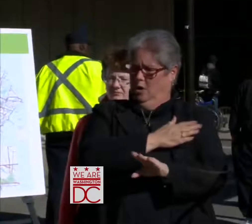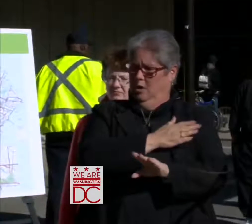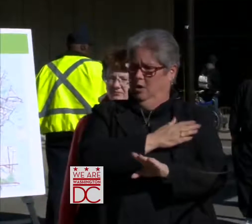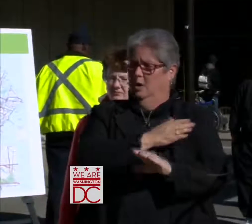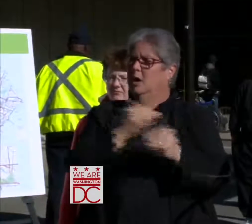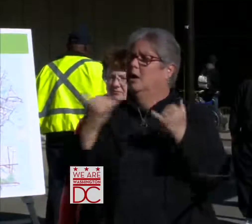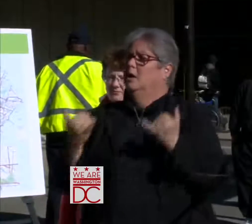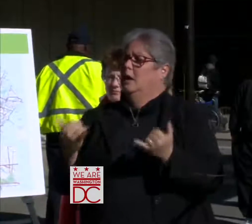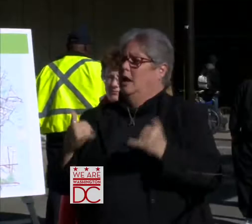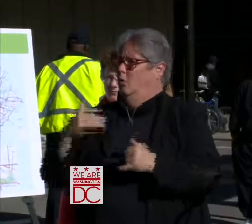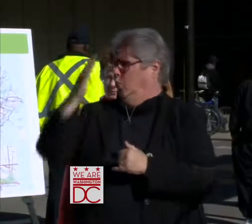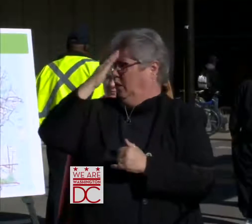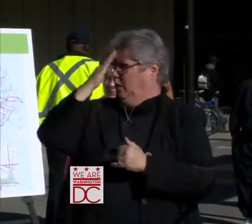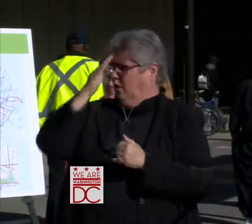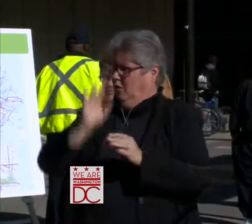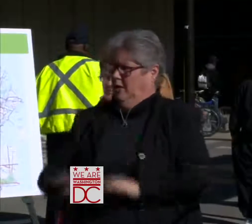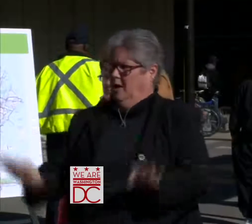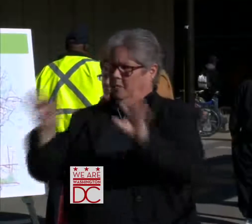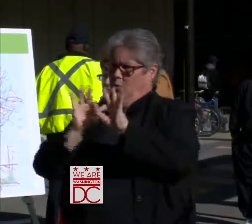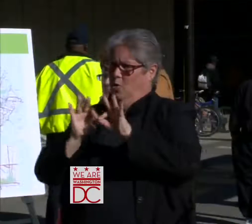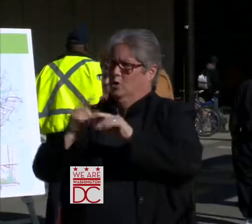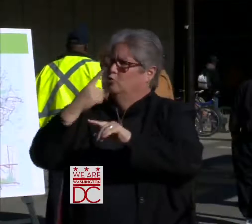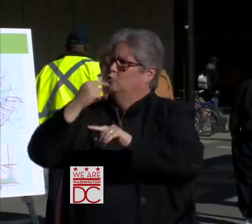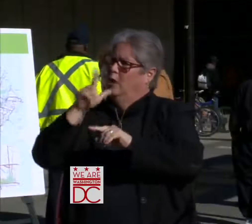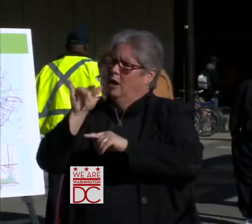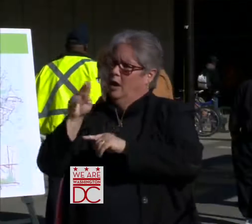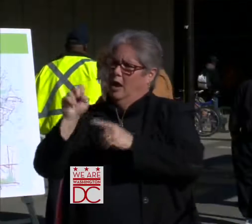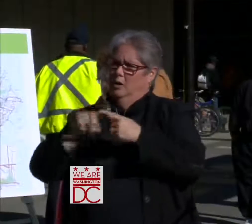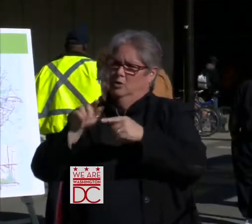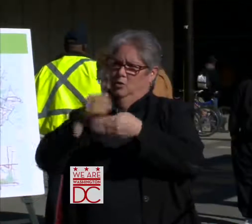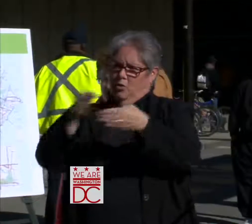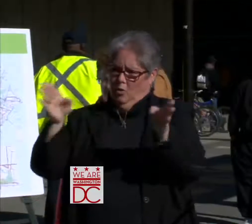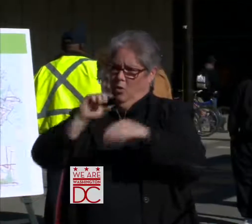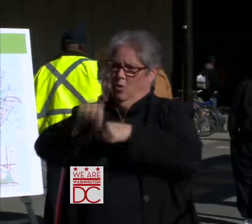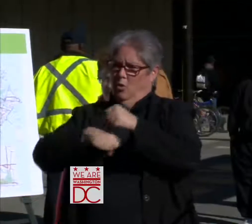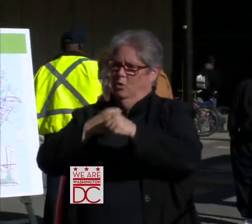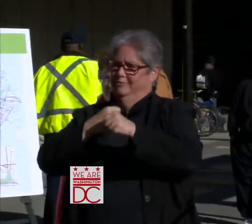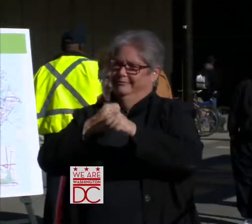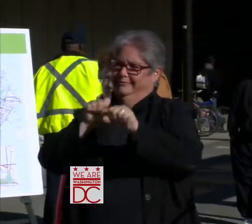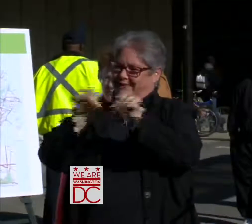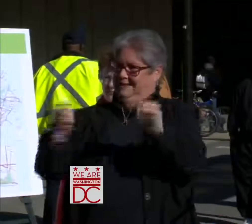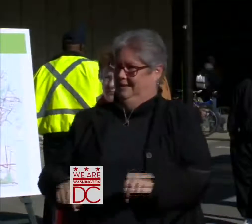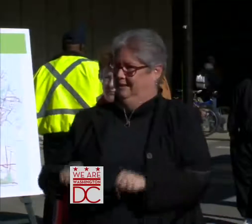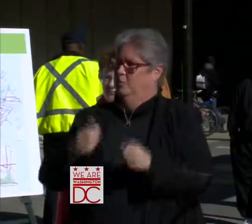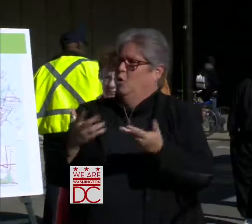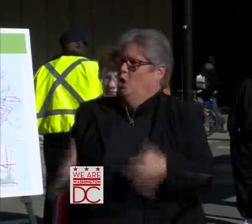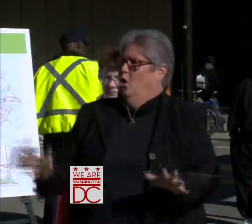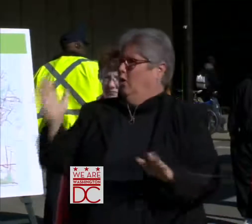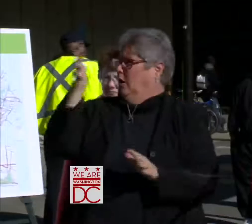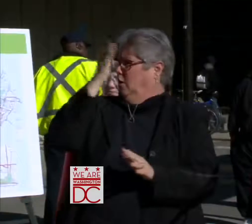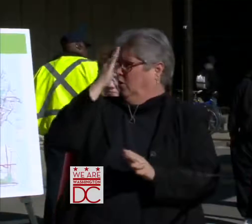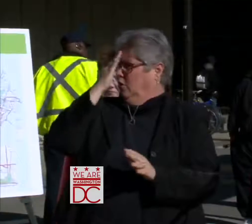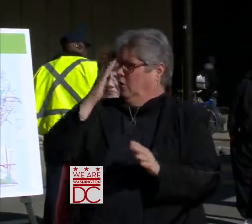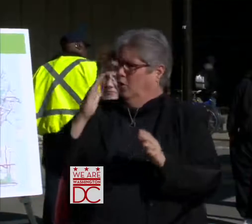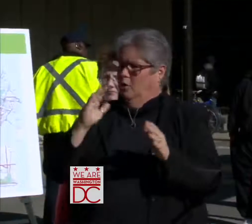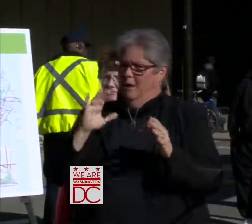WE KNOW THE IMPORTANCE OF THE RED LINE TO OUR ENTIRE SYSTEM. YOU ALREADY HEARD ABOUT THE CONNECTIONS THAT SO MANY PEOPLE